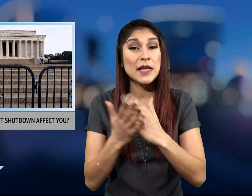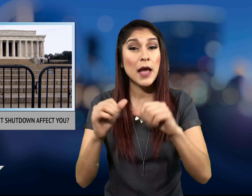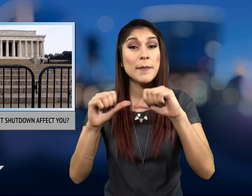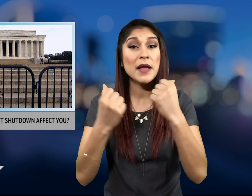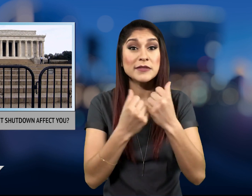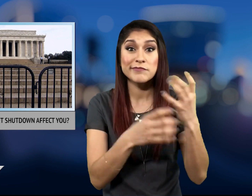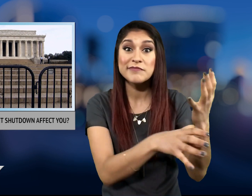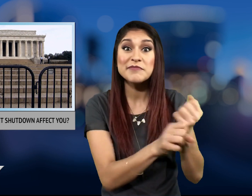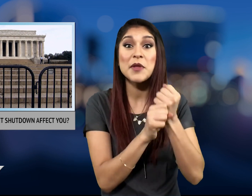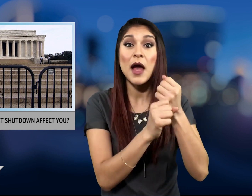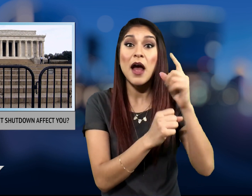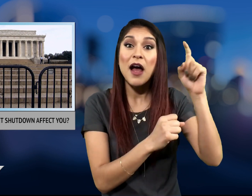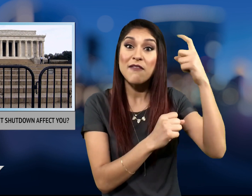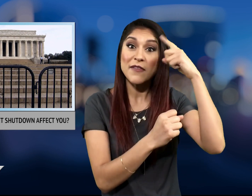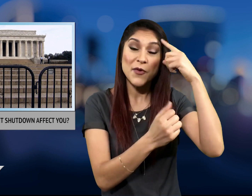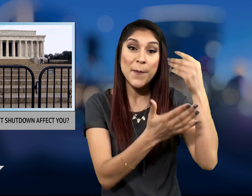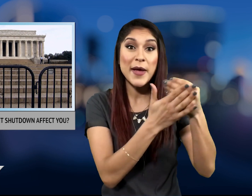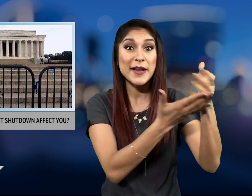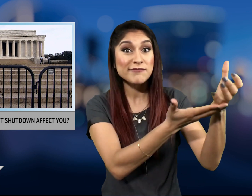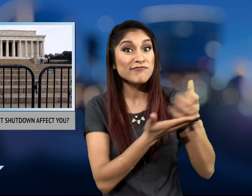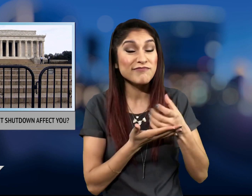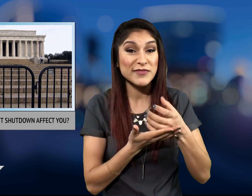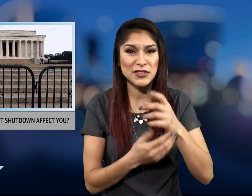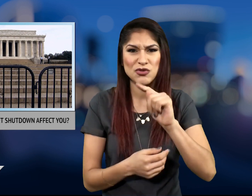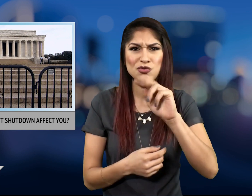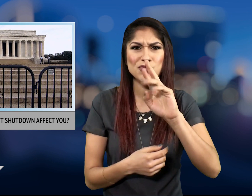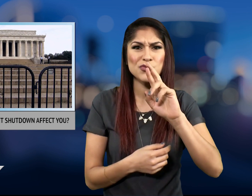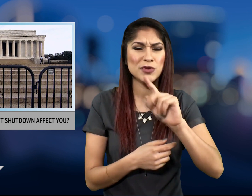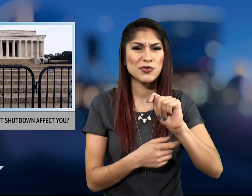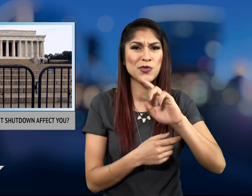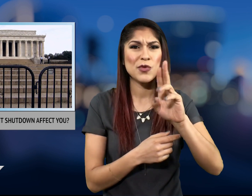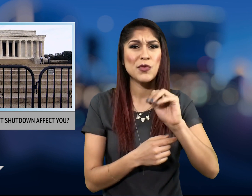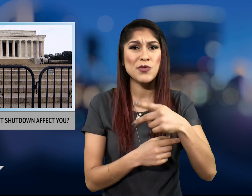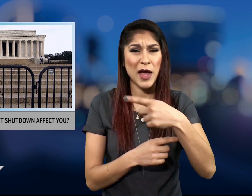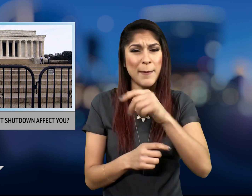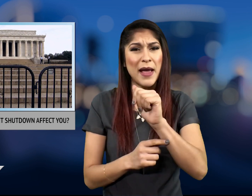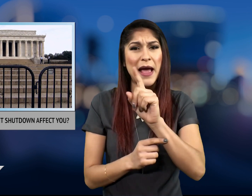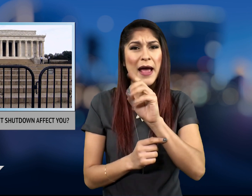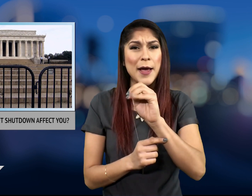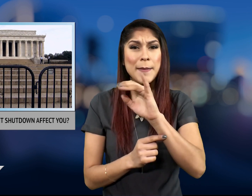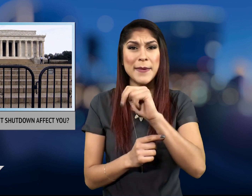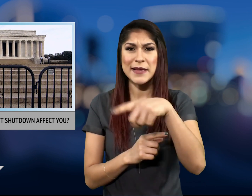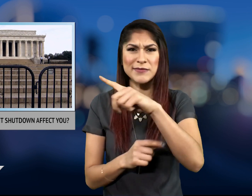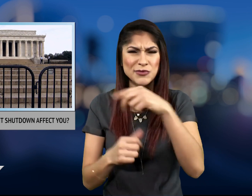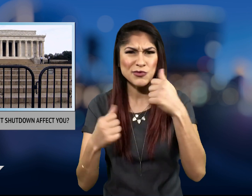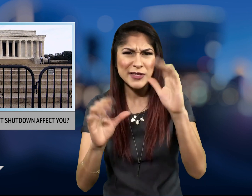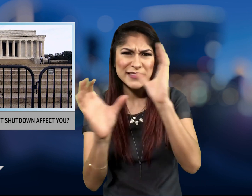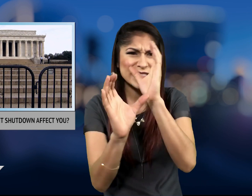Taxpayer-funded sites will be closed, but the Trump administration is looking for ways